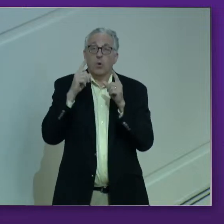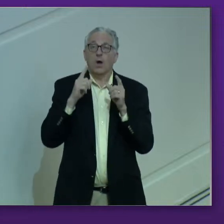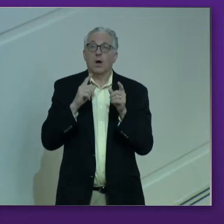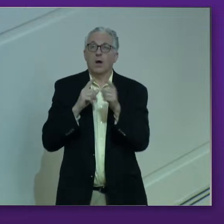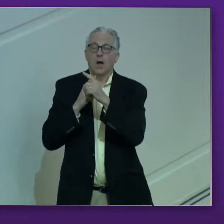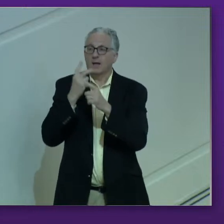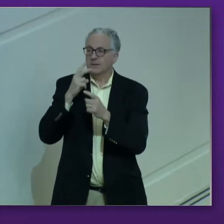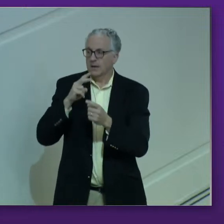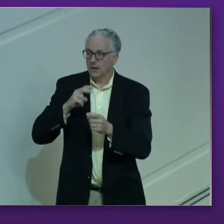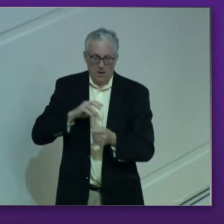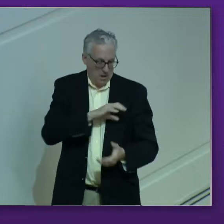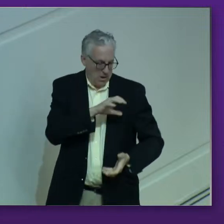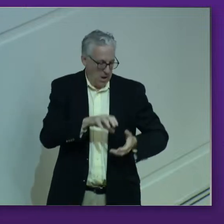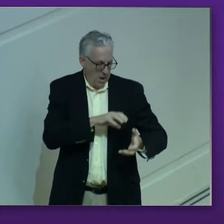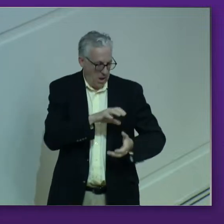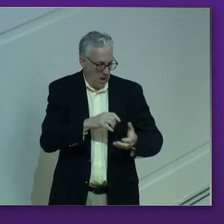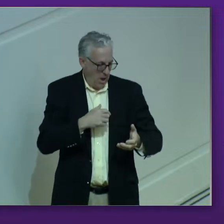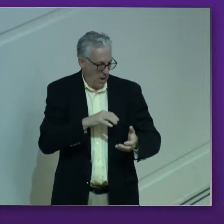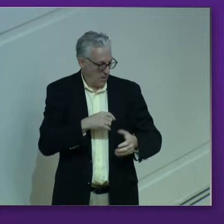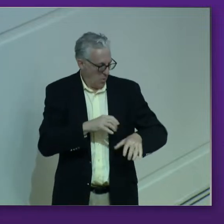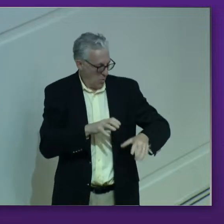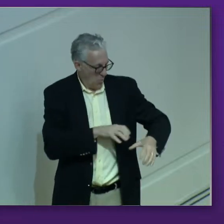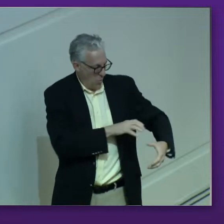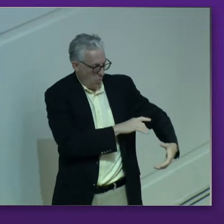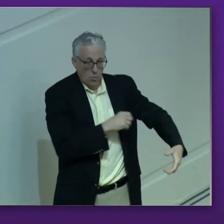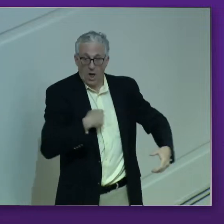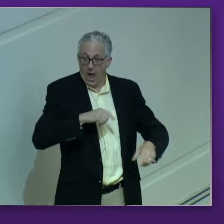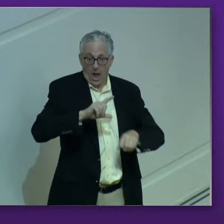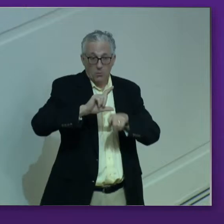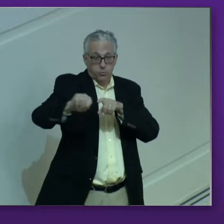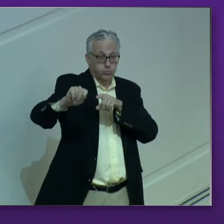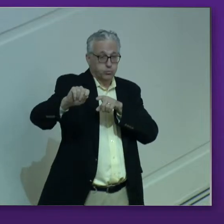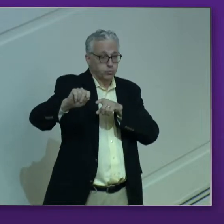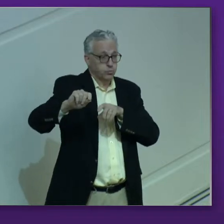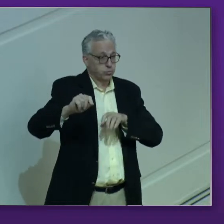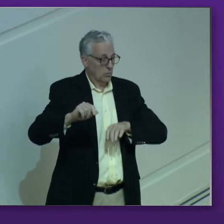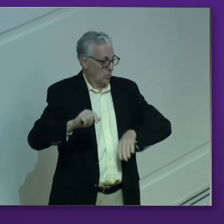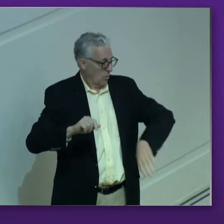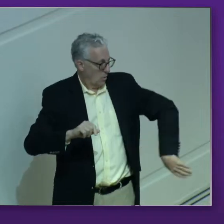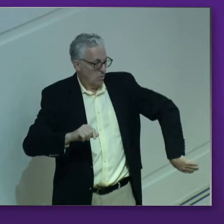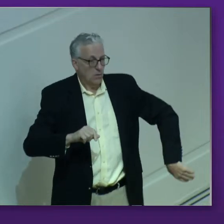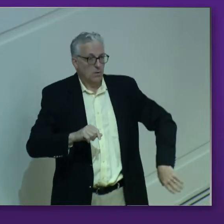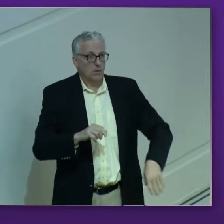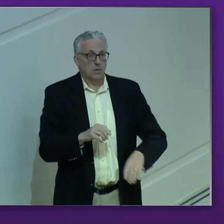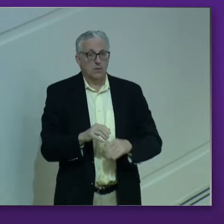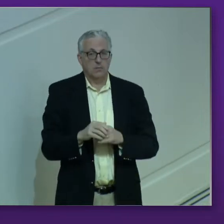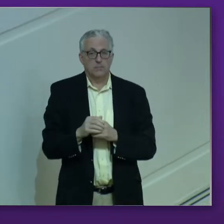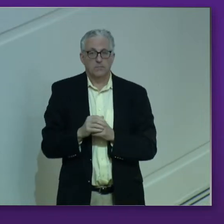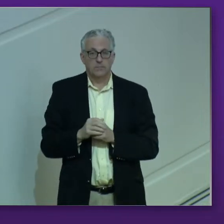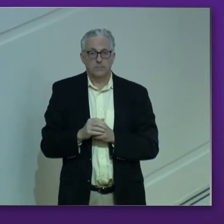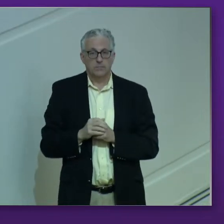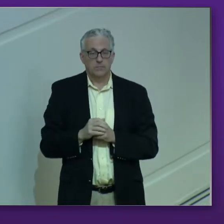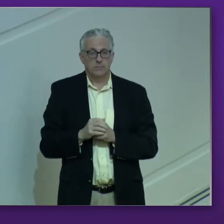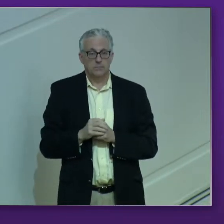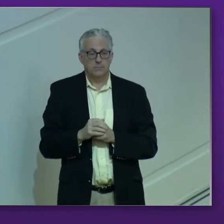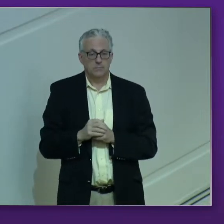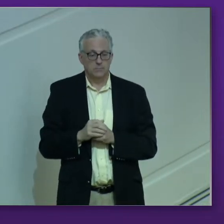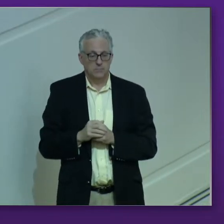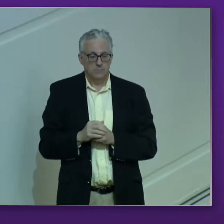RAINBOW WAY UP HIGH AND THE DREAMS THAT YOU DREAM OF ONCE IN A LULLABY, OH SOMEWHERE OVER THE RAINBOW